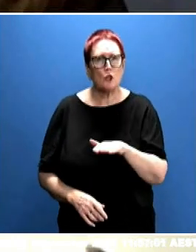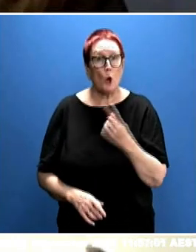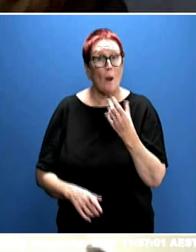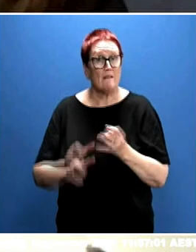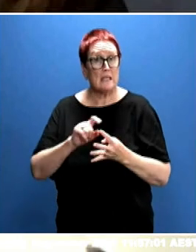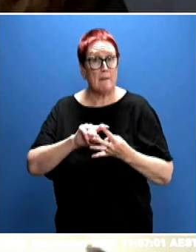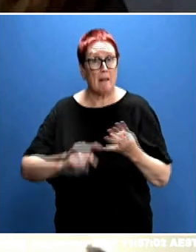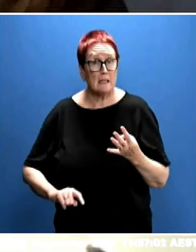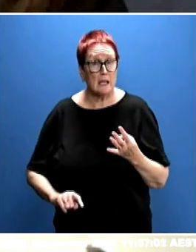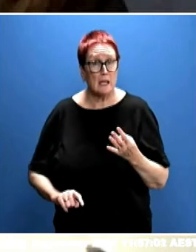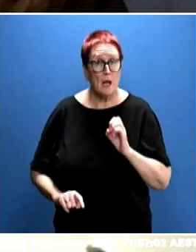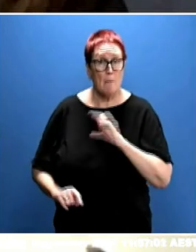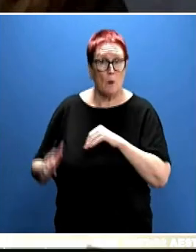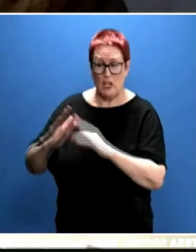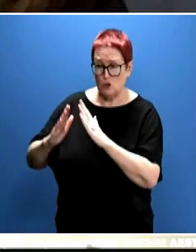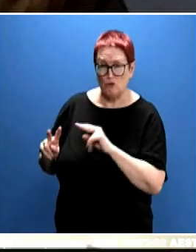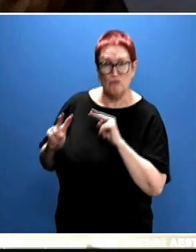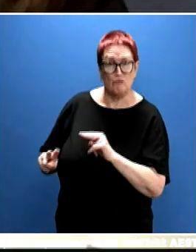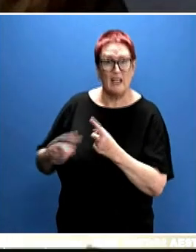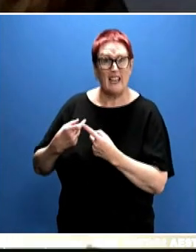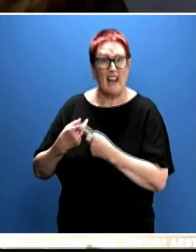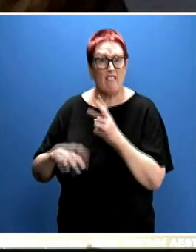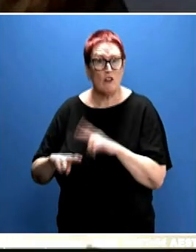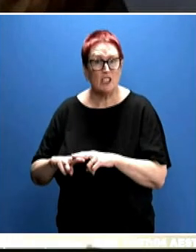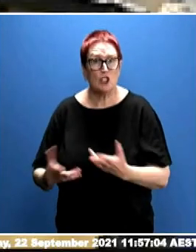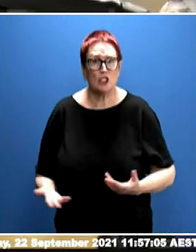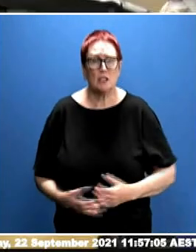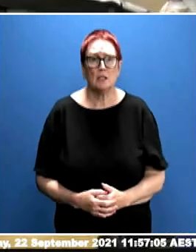disability going into the Secure Care facility at Kath French.